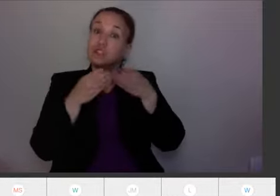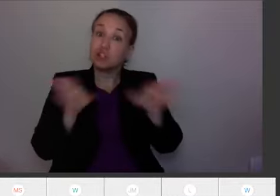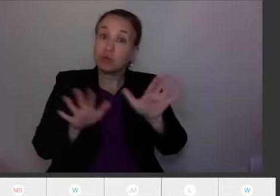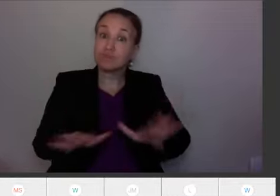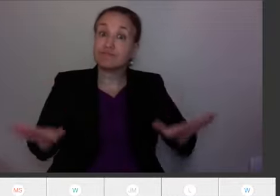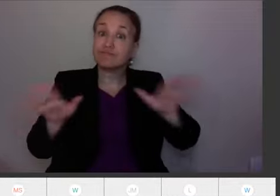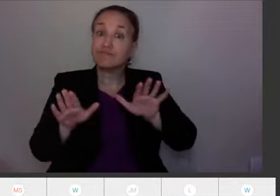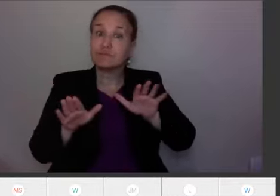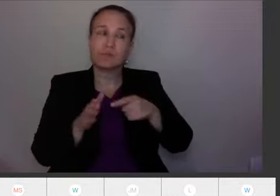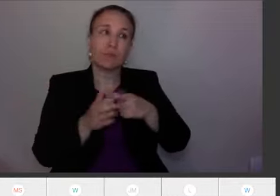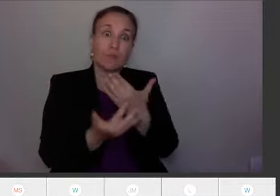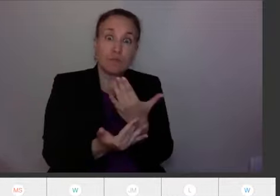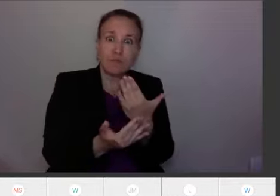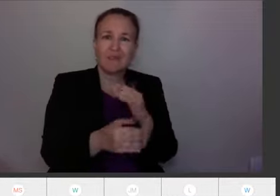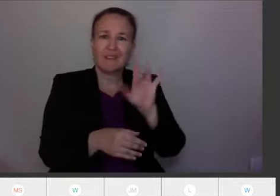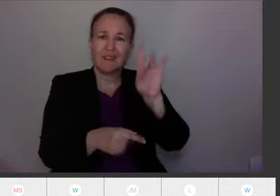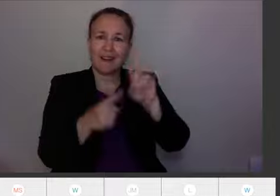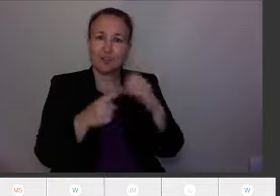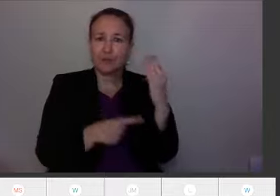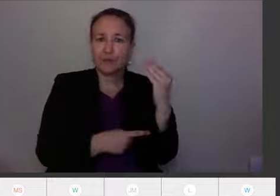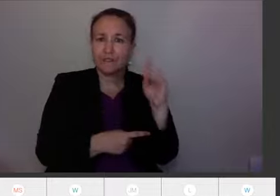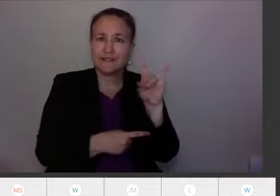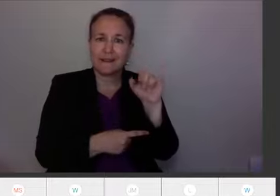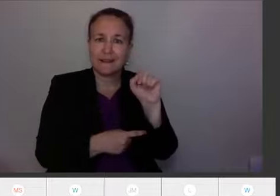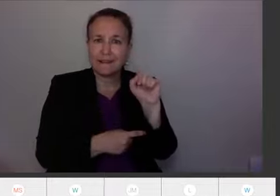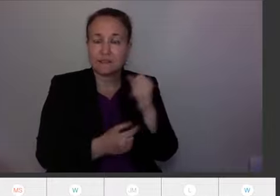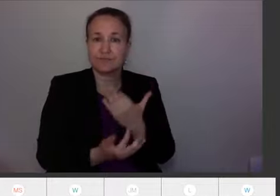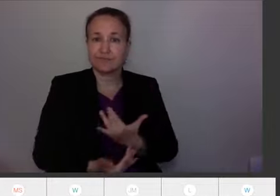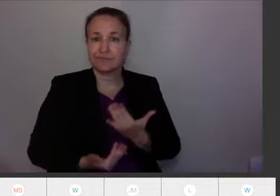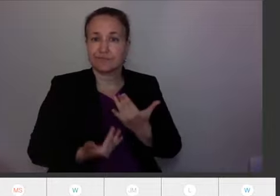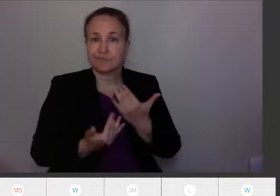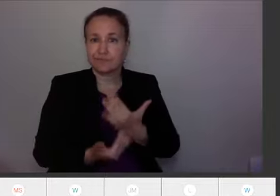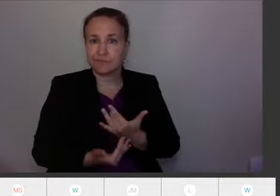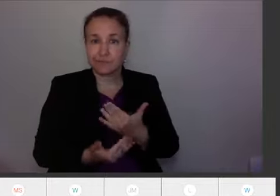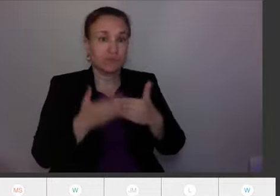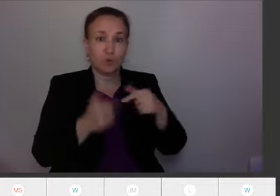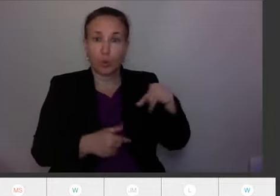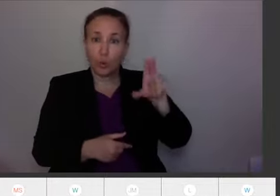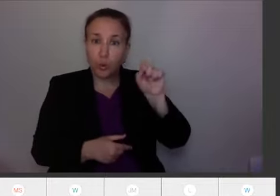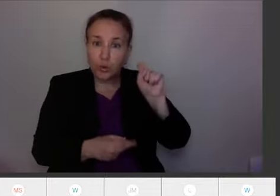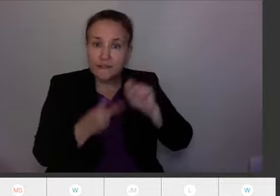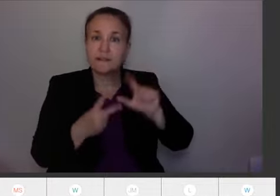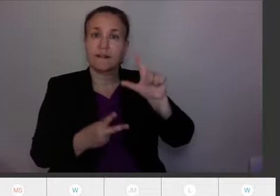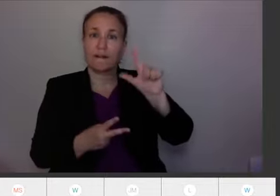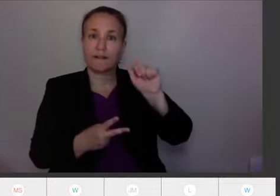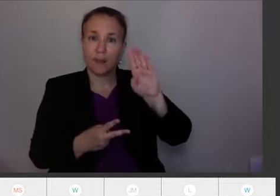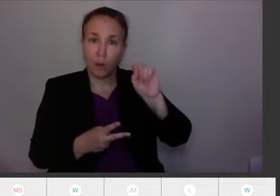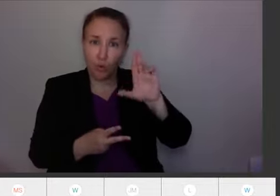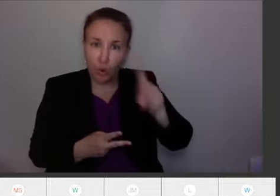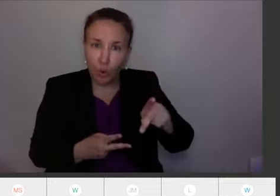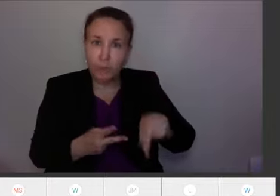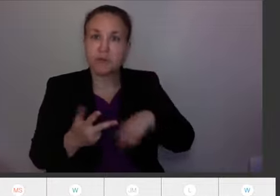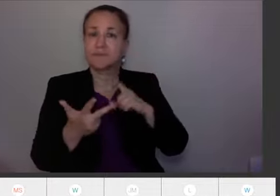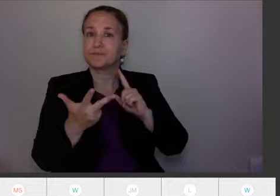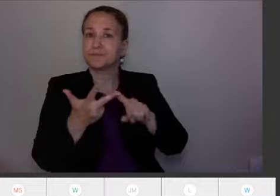from eight to fourteen days and that goes for quest labcorp uh whoever cvs and rite aid are